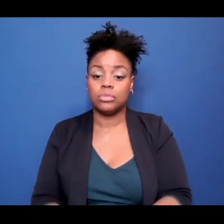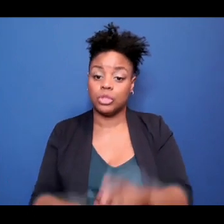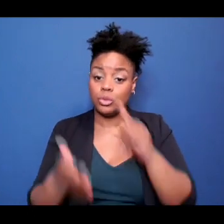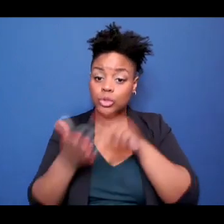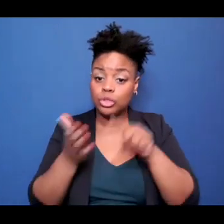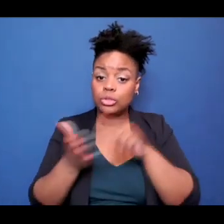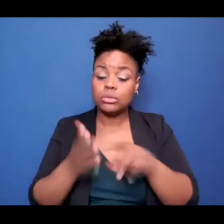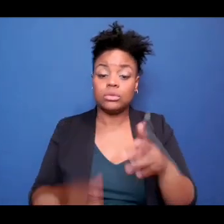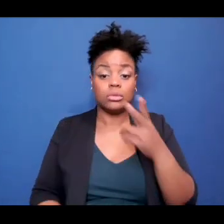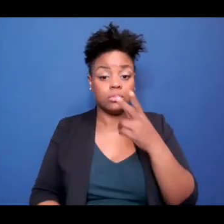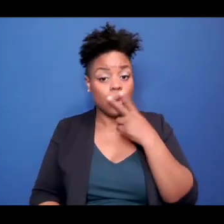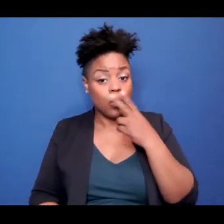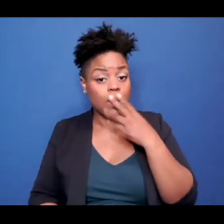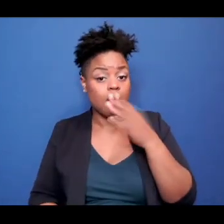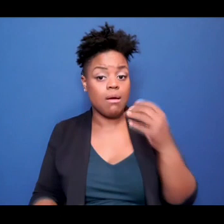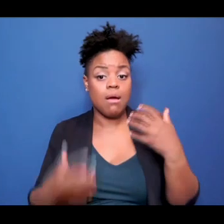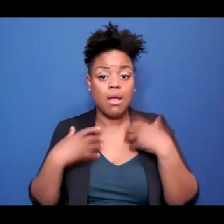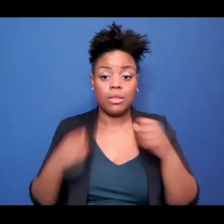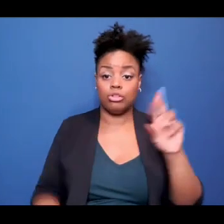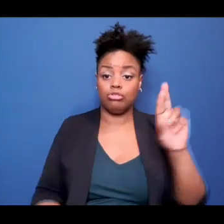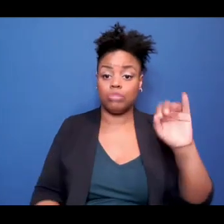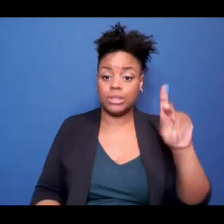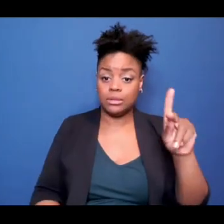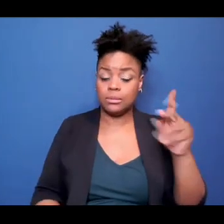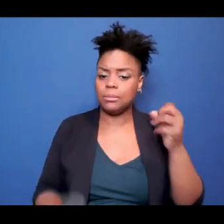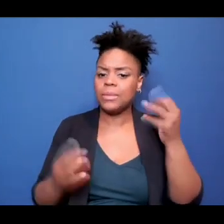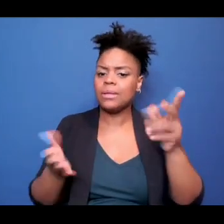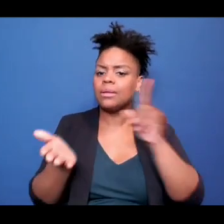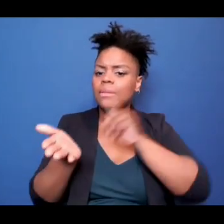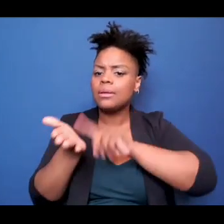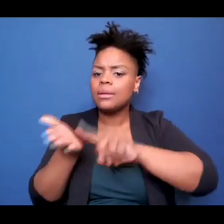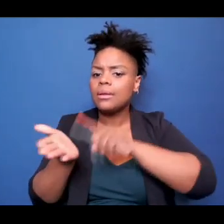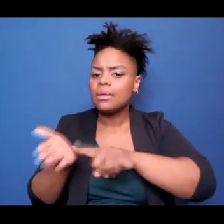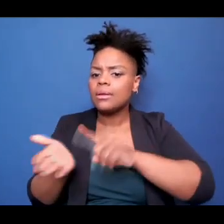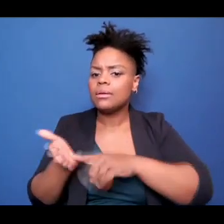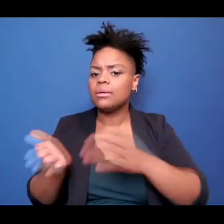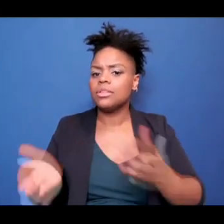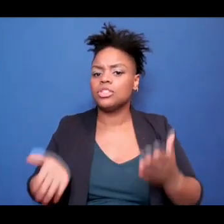THE FIRST ONE IS IN RESEARCH LOOKING AT SMOKING AND HEALTH RISK, MANY STUDIES